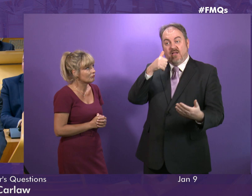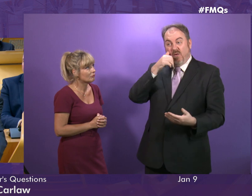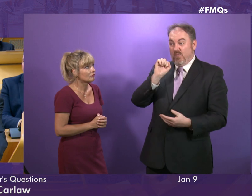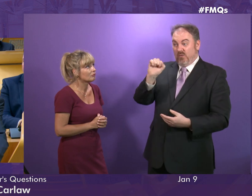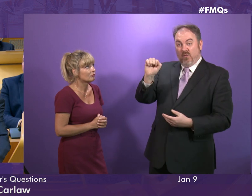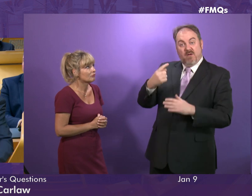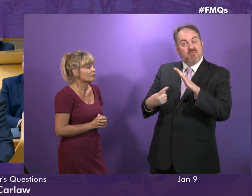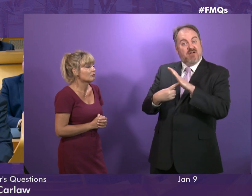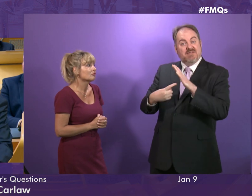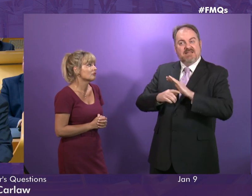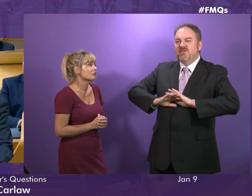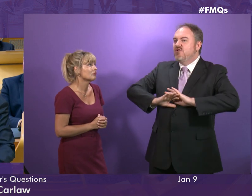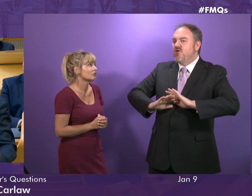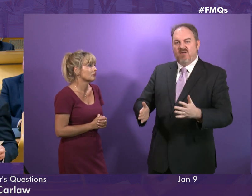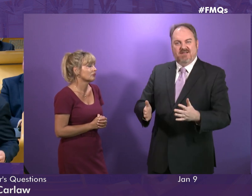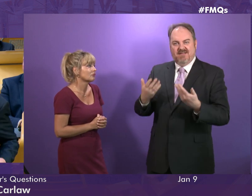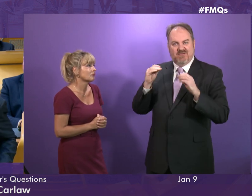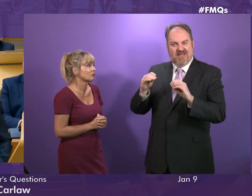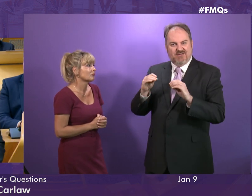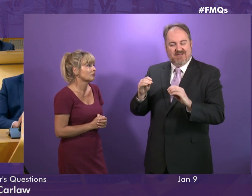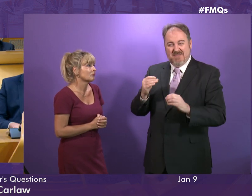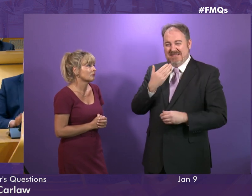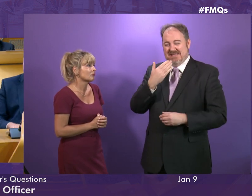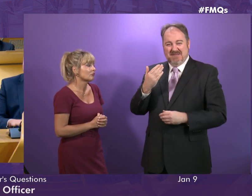number 1 priority, but does that not smack of arrogance—even to the First Minister?